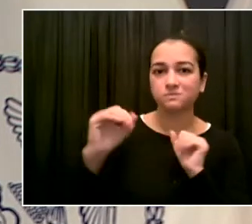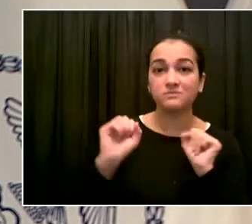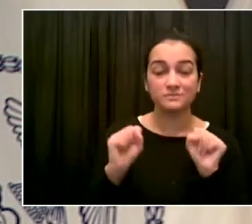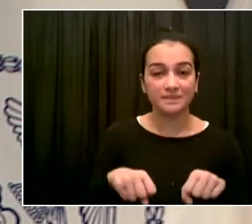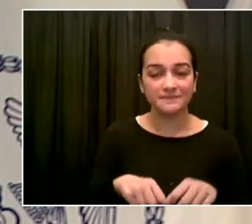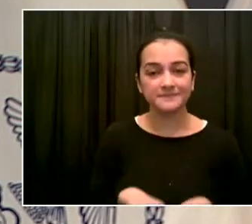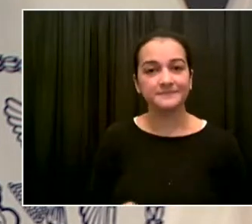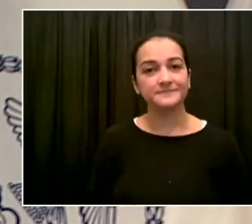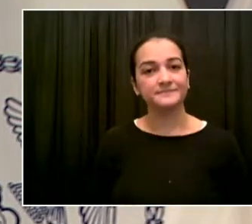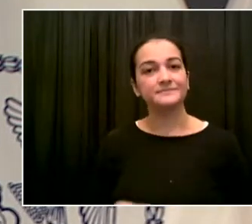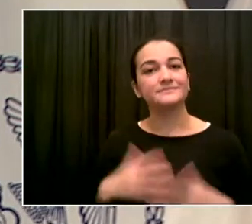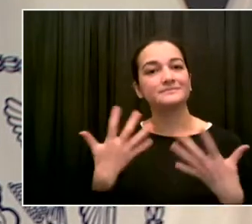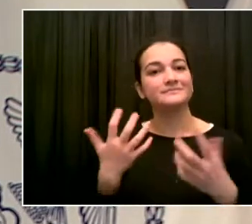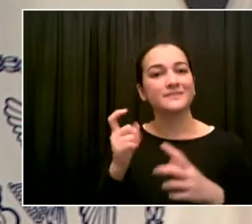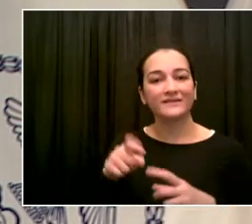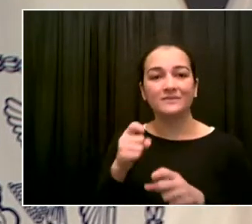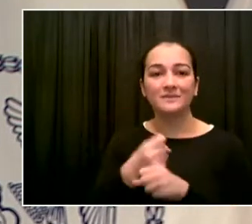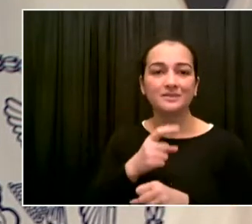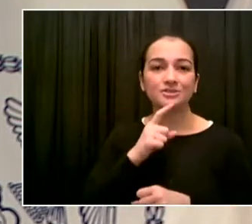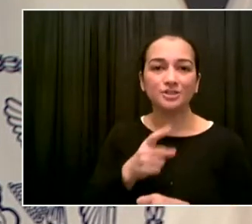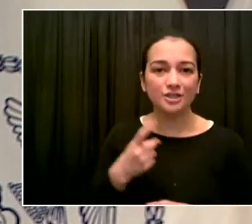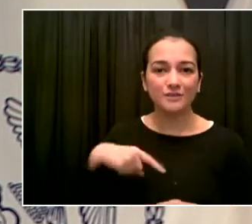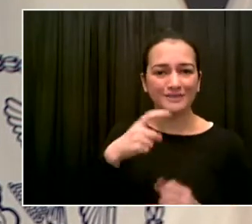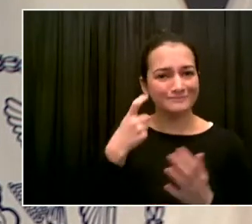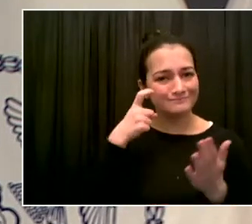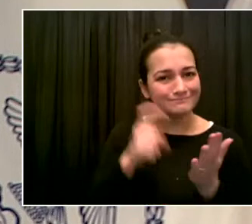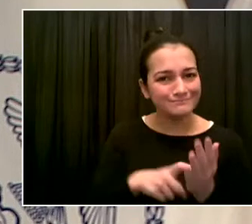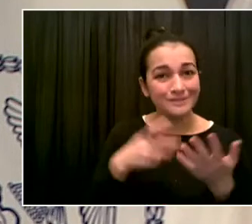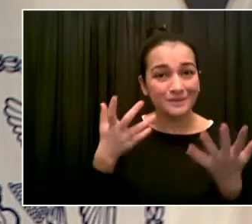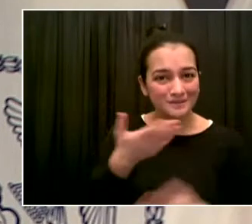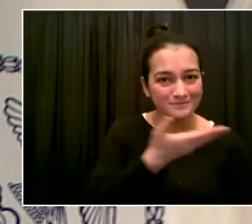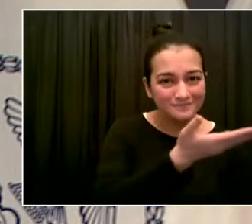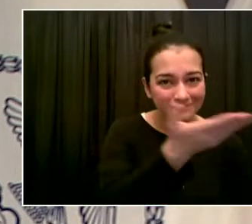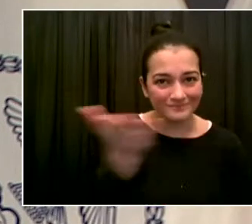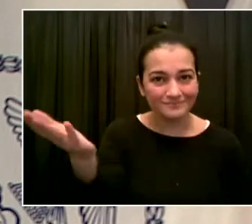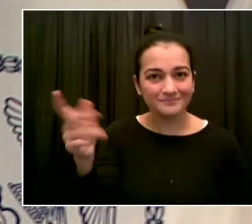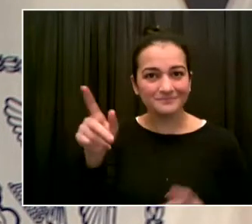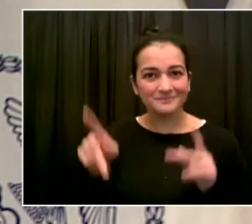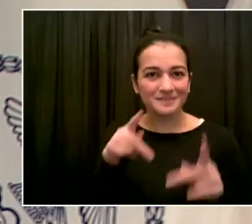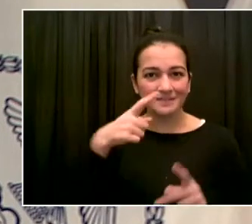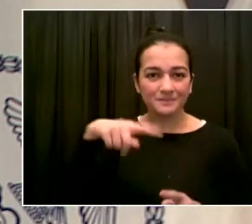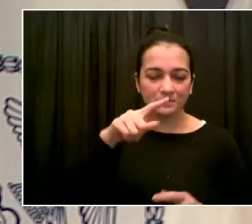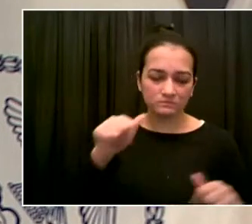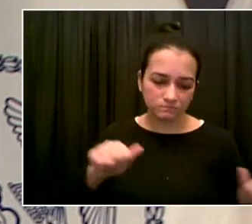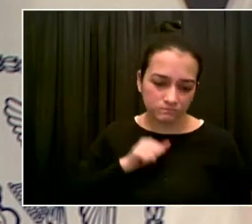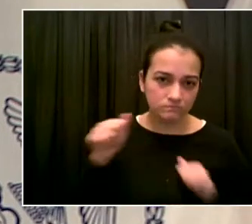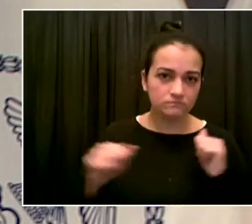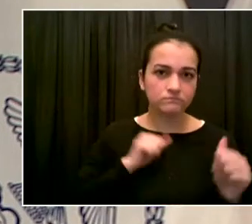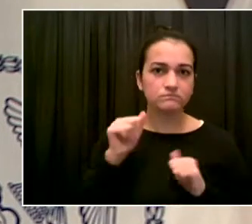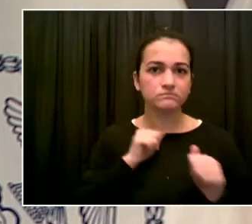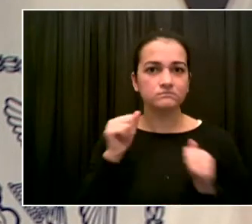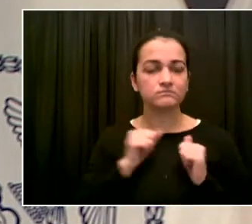OBVIOUSLY FOR ALL OF US AS NEW YORKERS THE FIGHT AGAINST COVID HAS BEEN HEROIC AND I